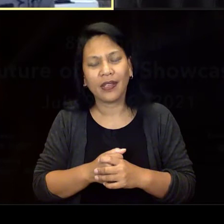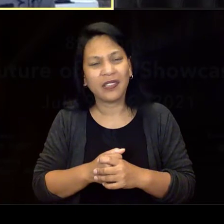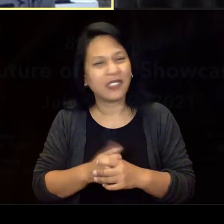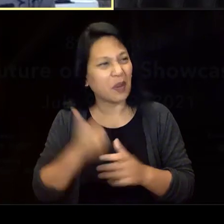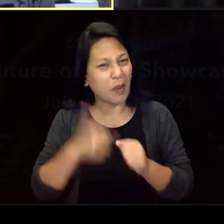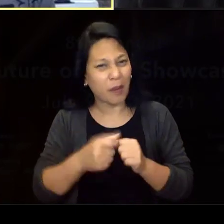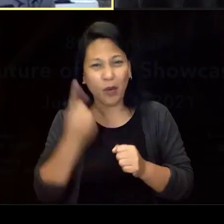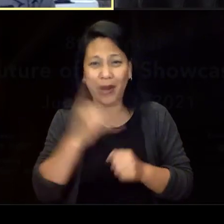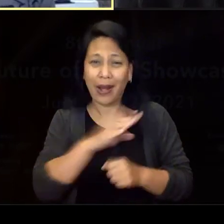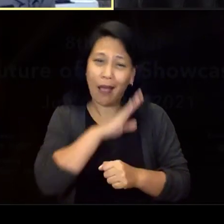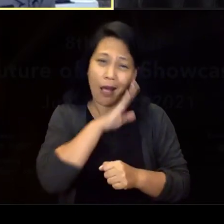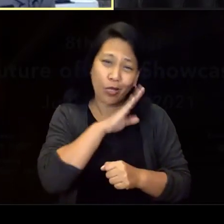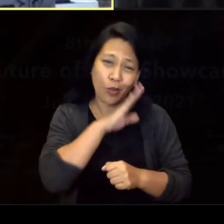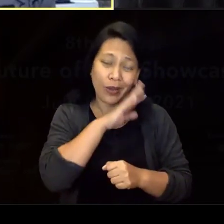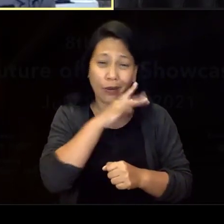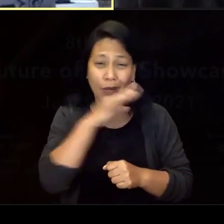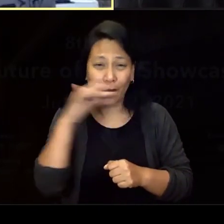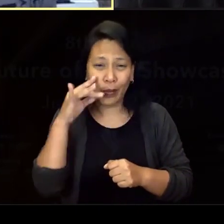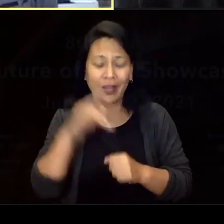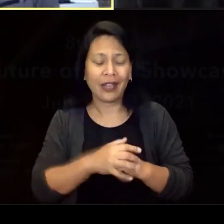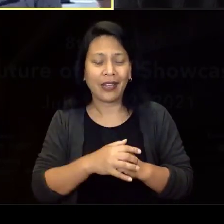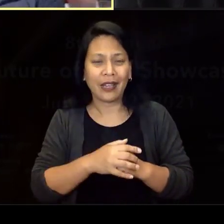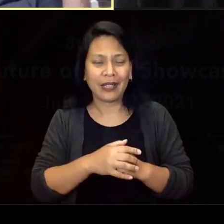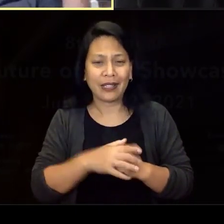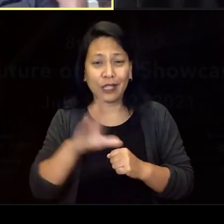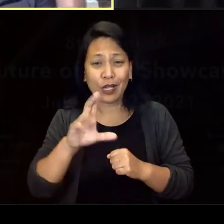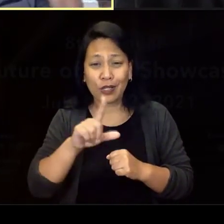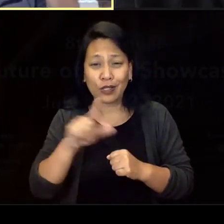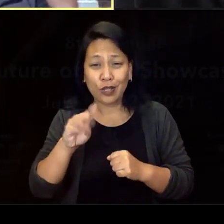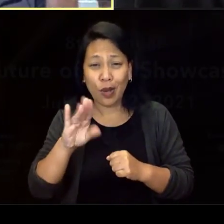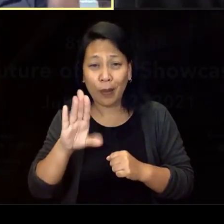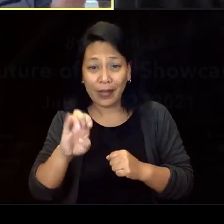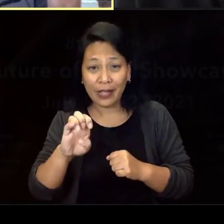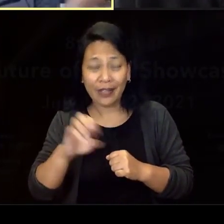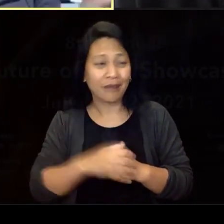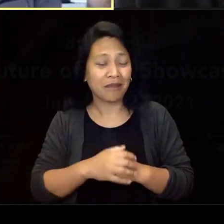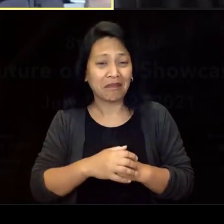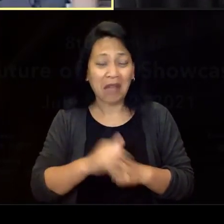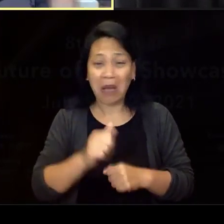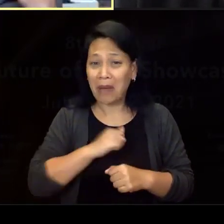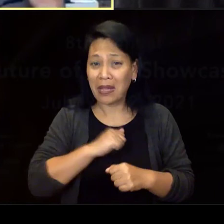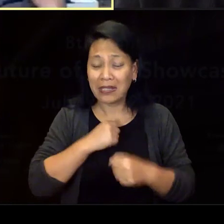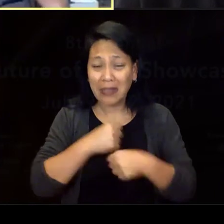I was like really into zombies and it started off just me trying out how to become a zombie on myself. It looked awful.